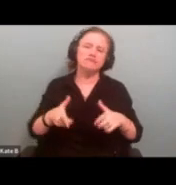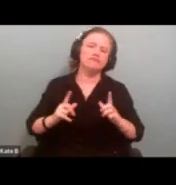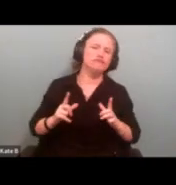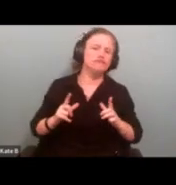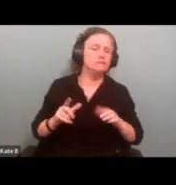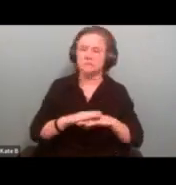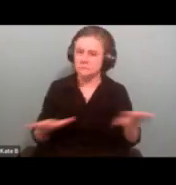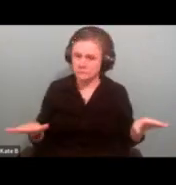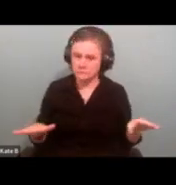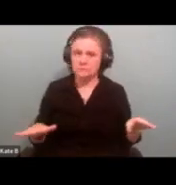we gotta hit it, get it and go.